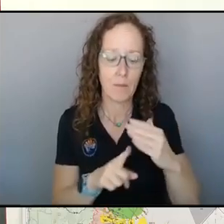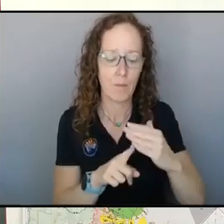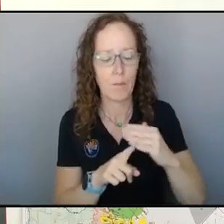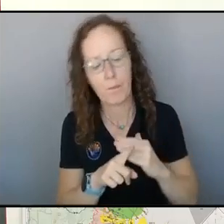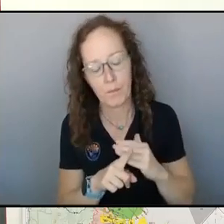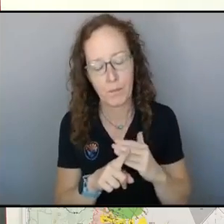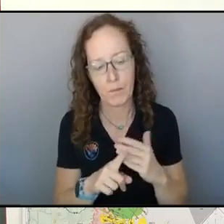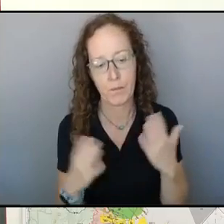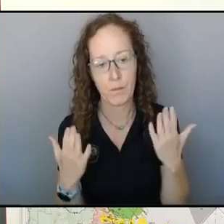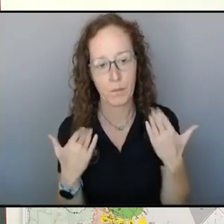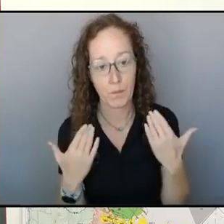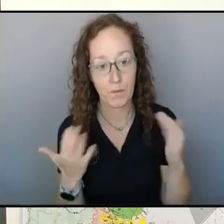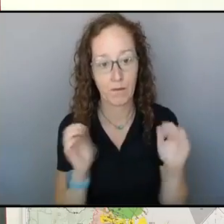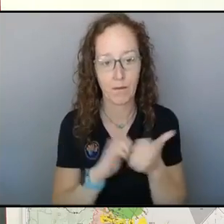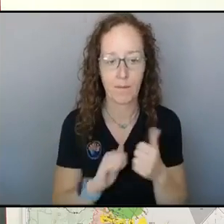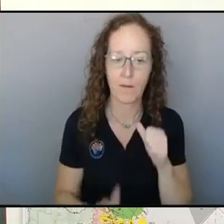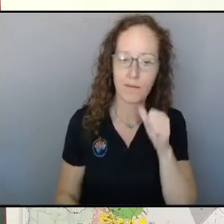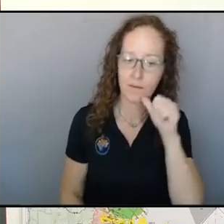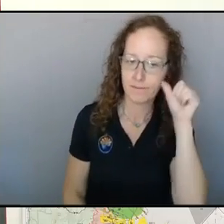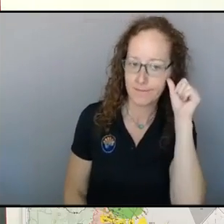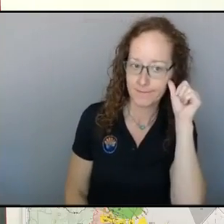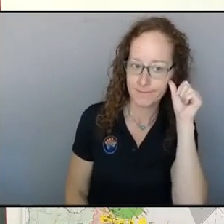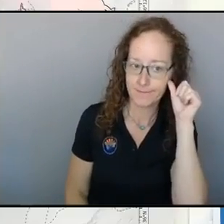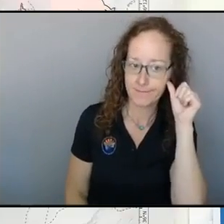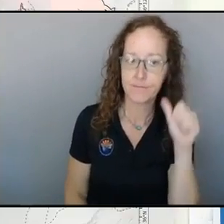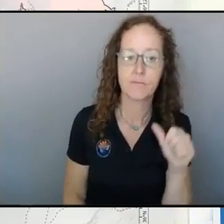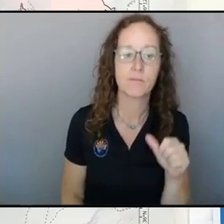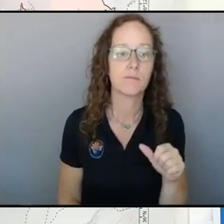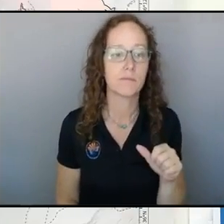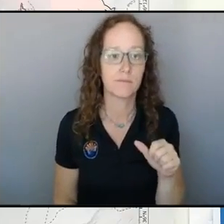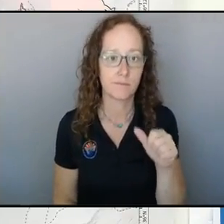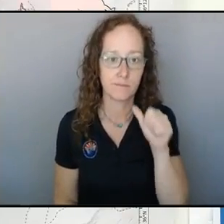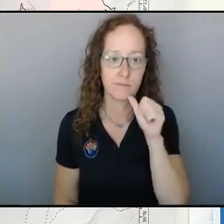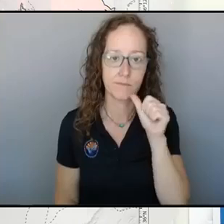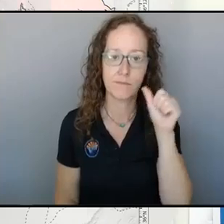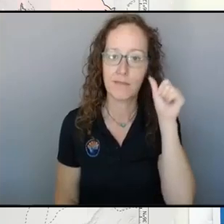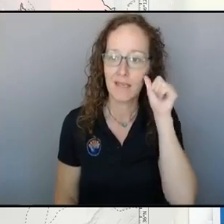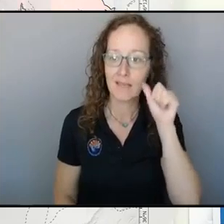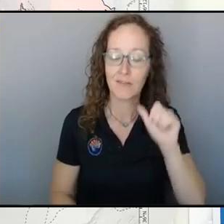were yesterday getting up into the low to mid 80s. We're